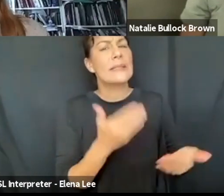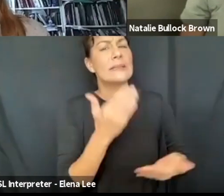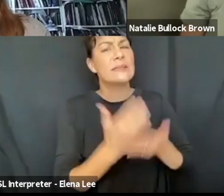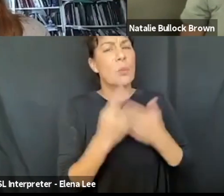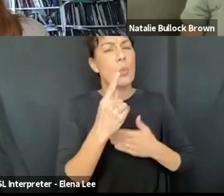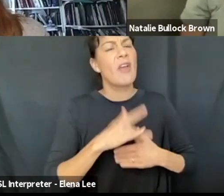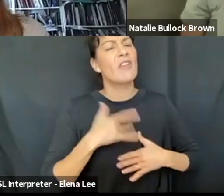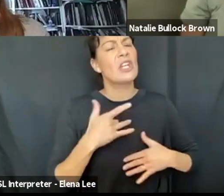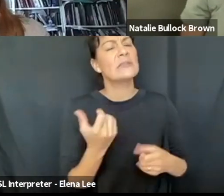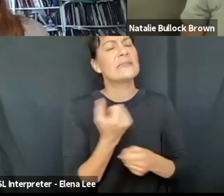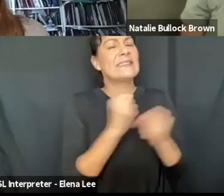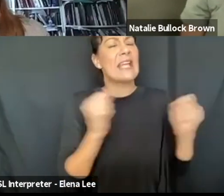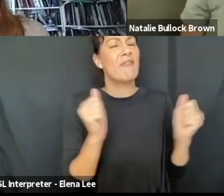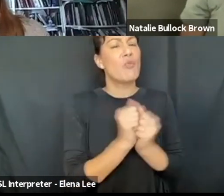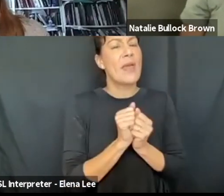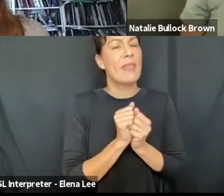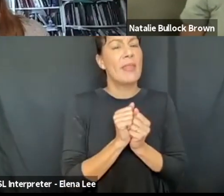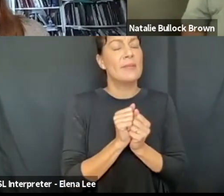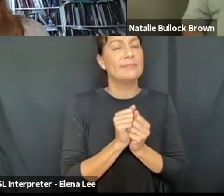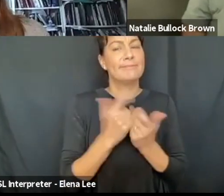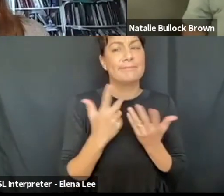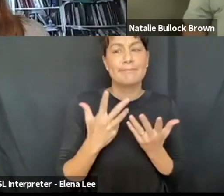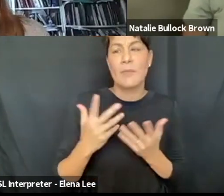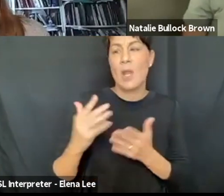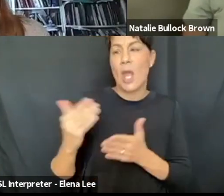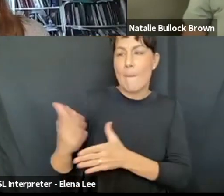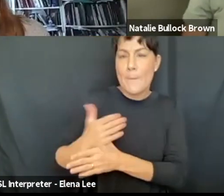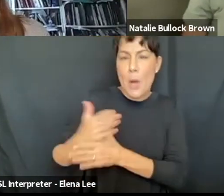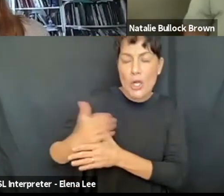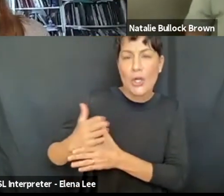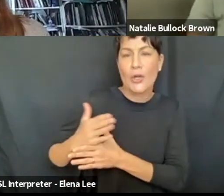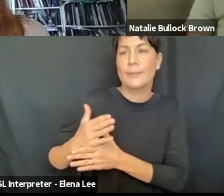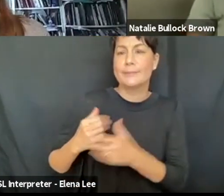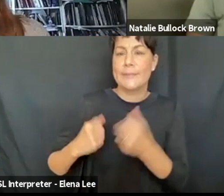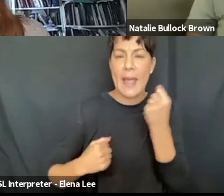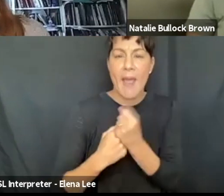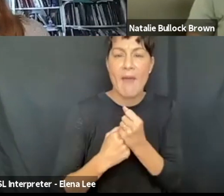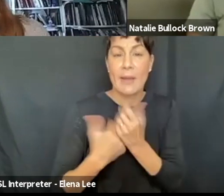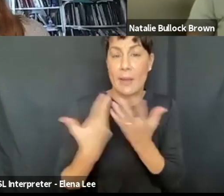A partner, an advocate, an attorney, that they can then lean on during the interview